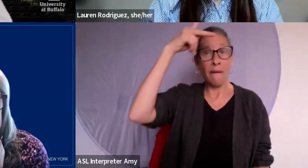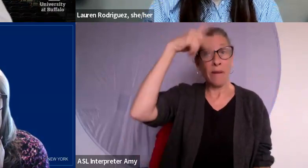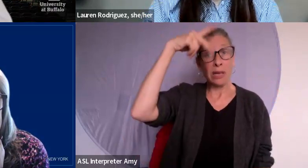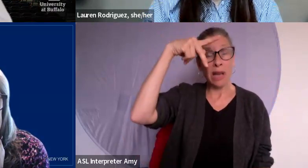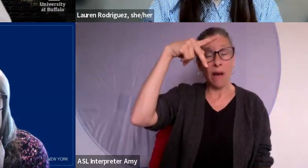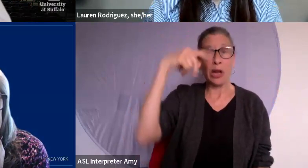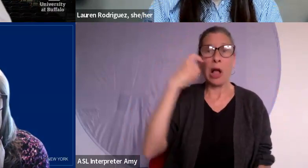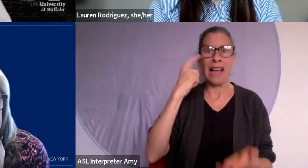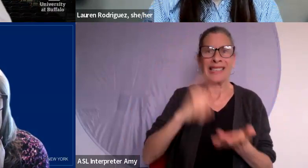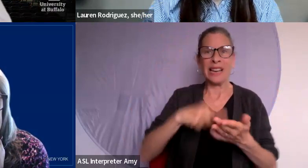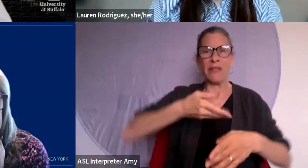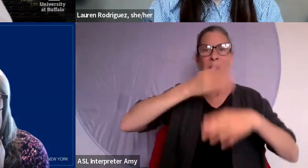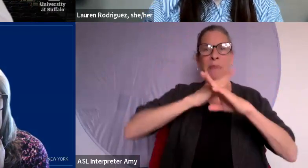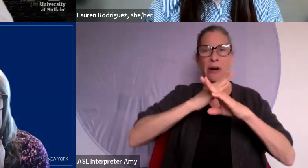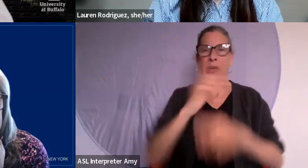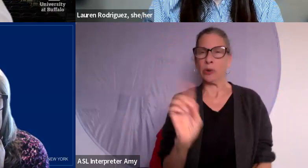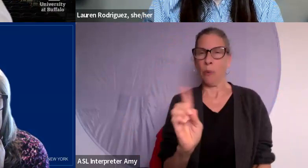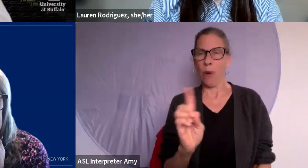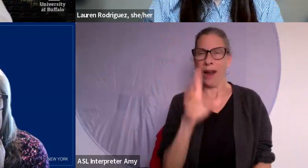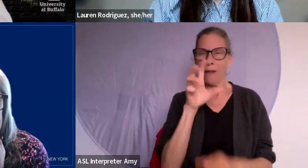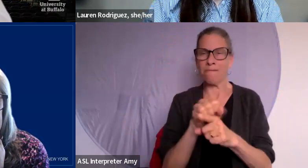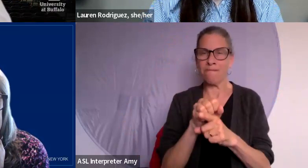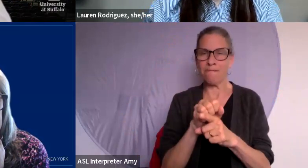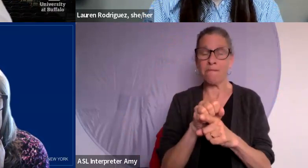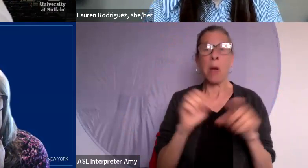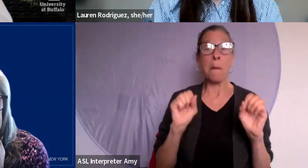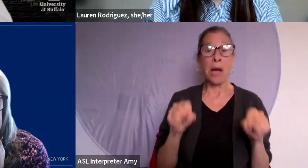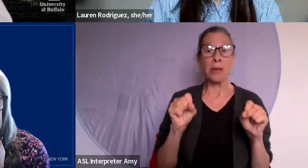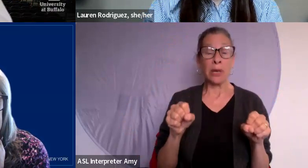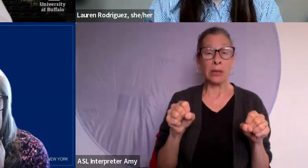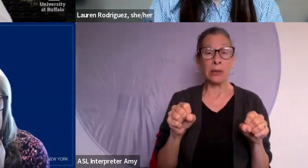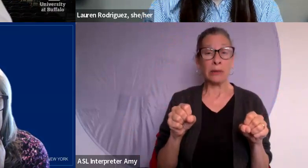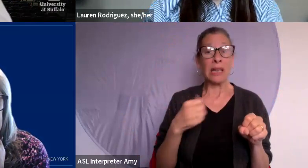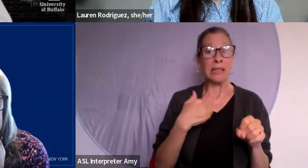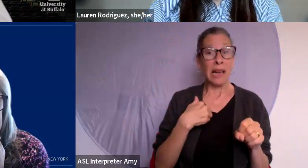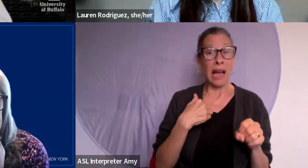identify barriers, it is possible to have something that